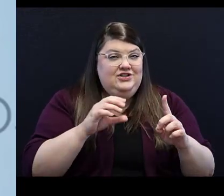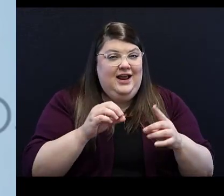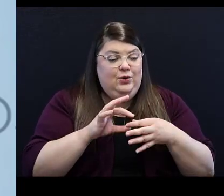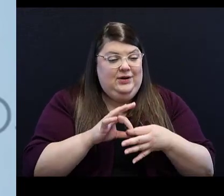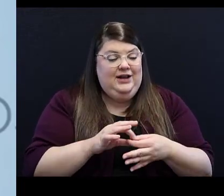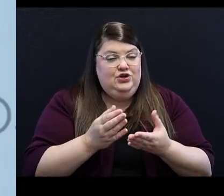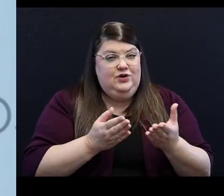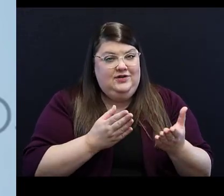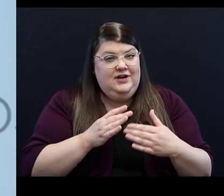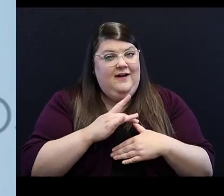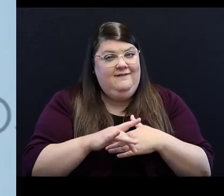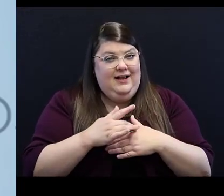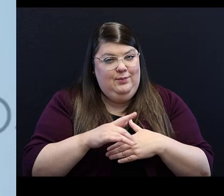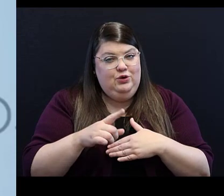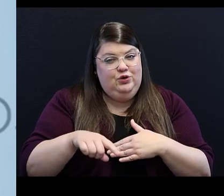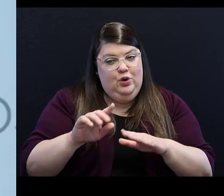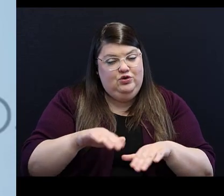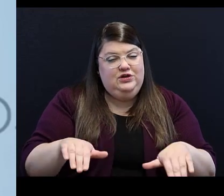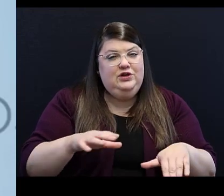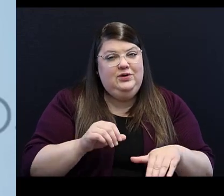are available to those children and youth.